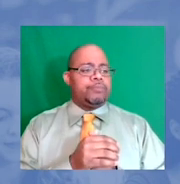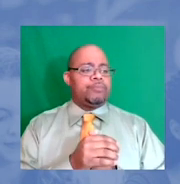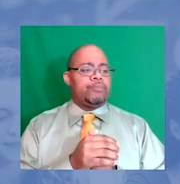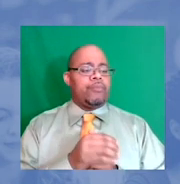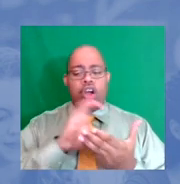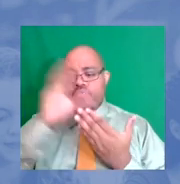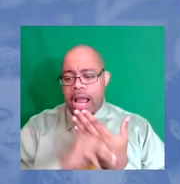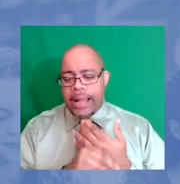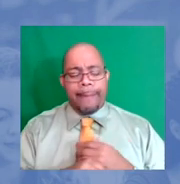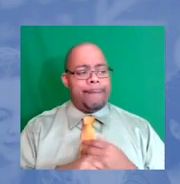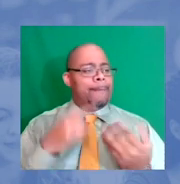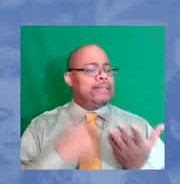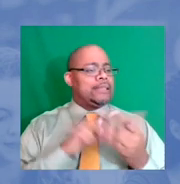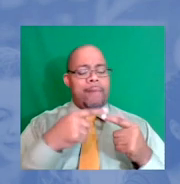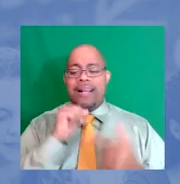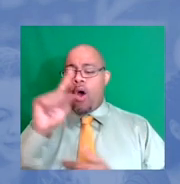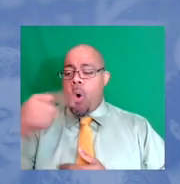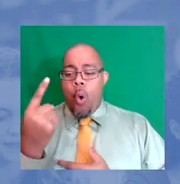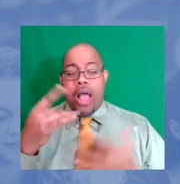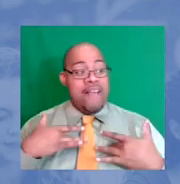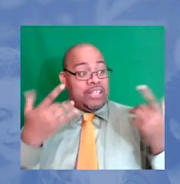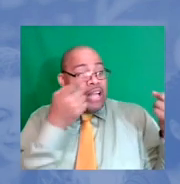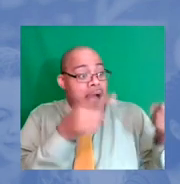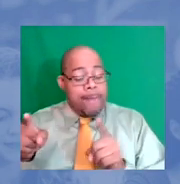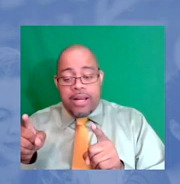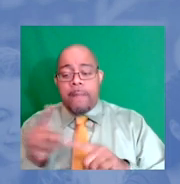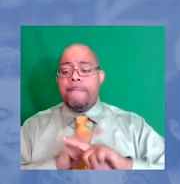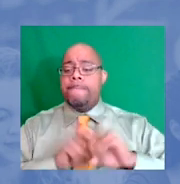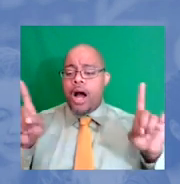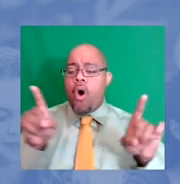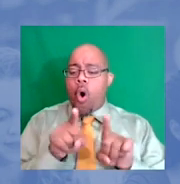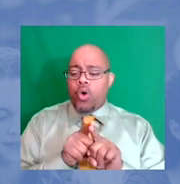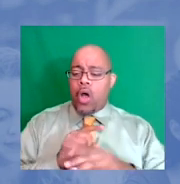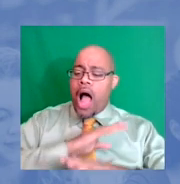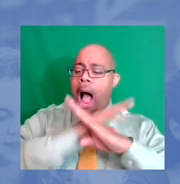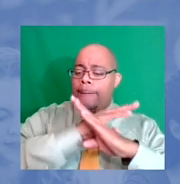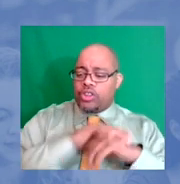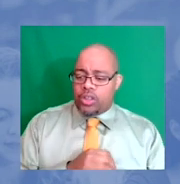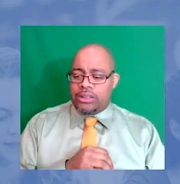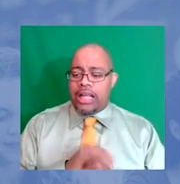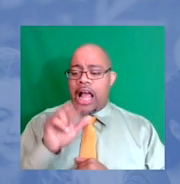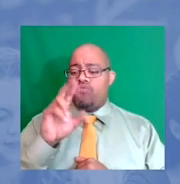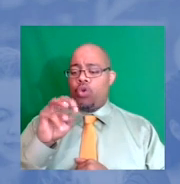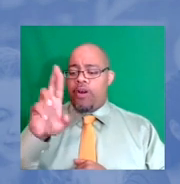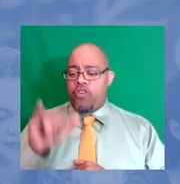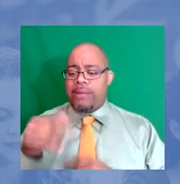ABOUT NOT ONLY JUST EVENTS GOING ON BUT THE OBSTACLES THAT STUDENTS MUST FACE BEFORE THEY